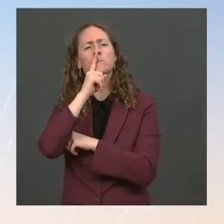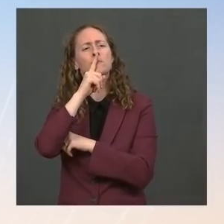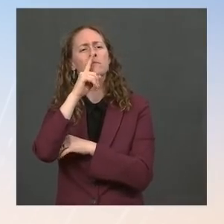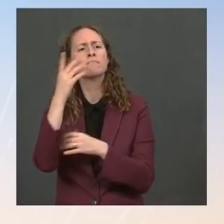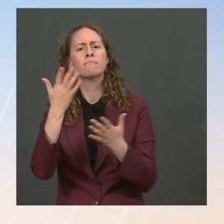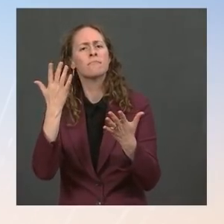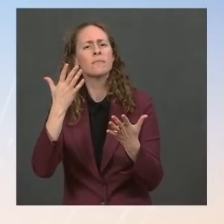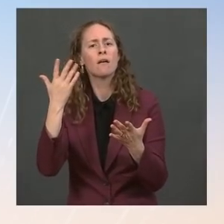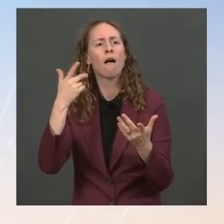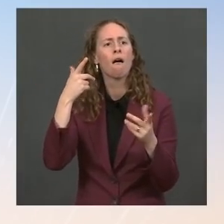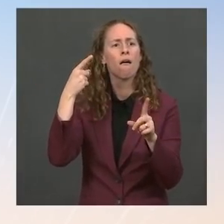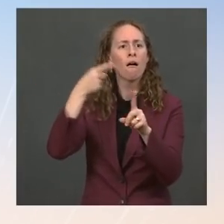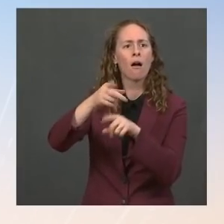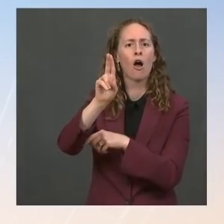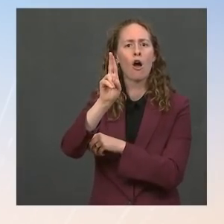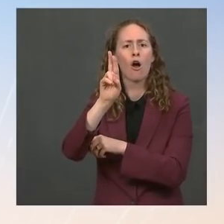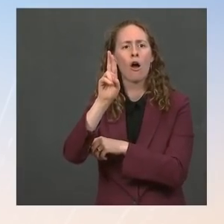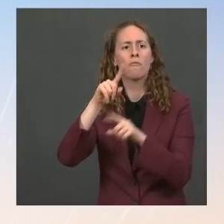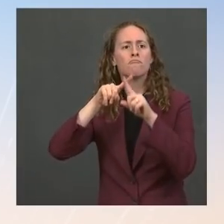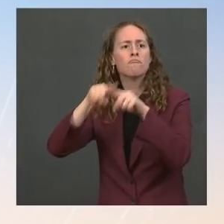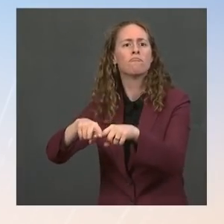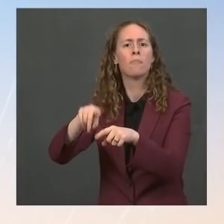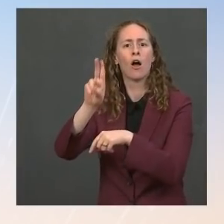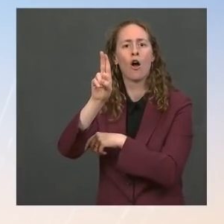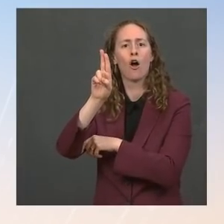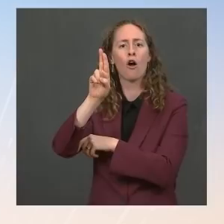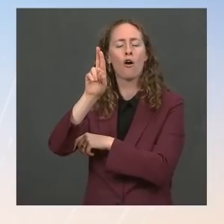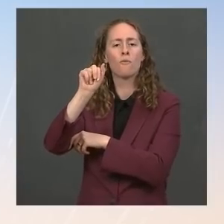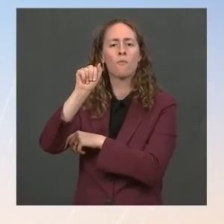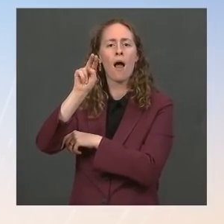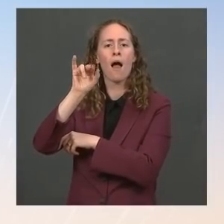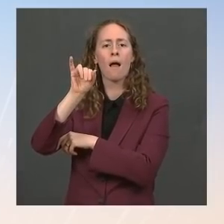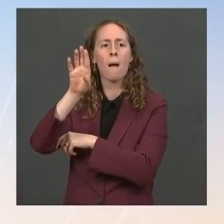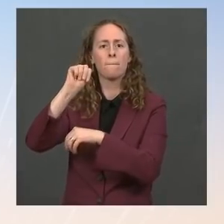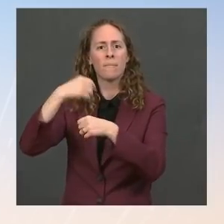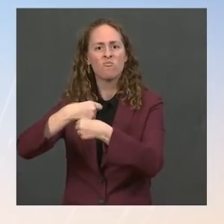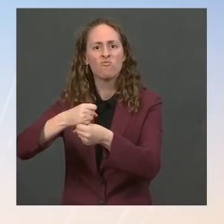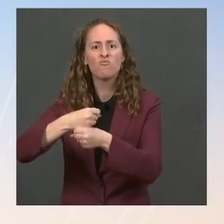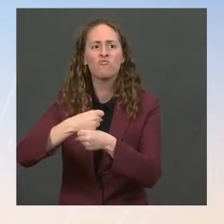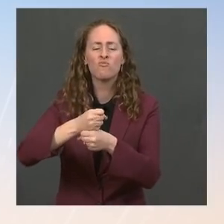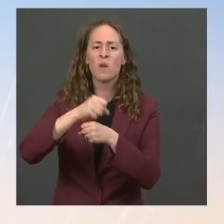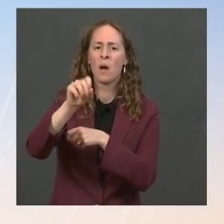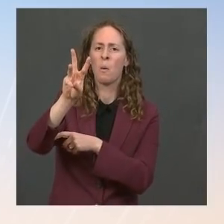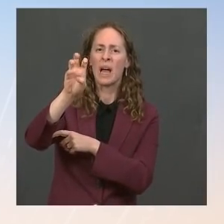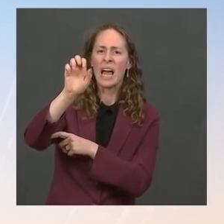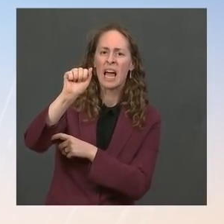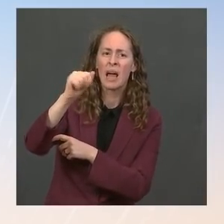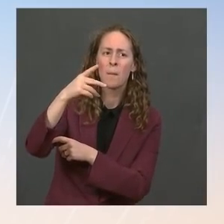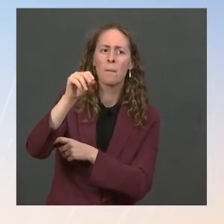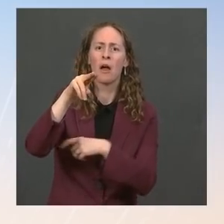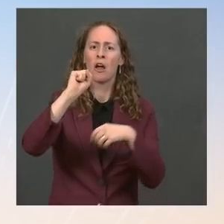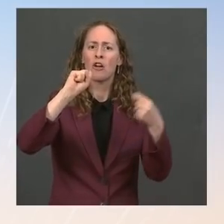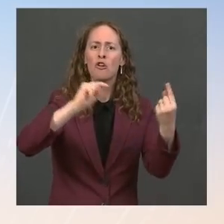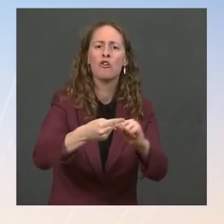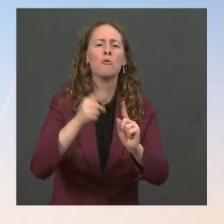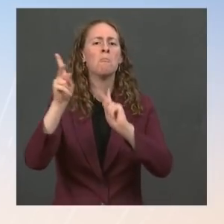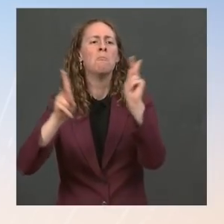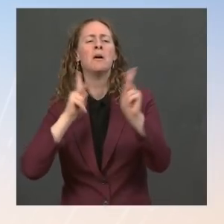and addressing the existential threat posed by nuclear weapons. This, in our view, is an exceptional case, not a precedent-setting case.